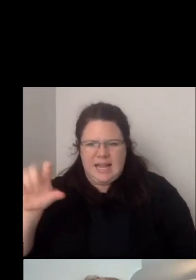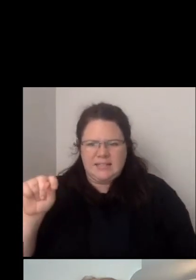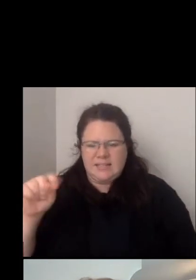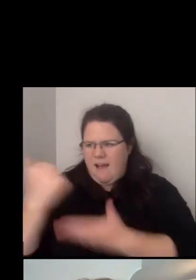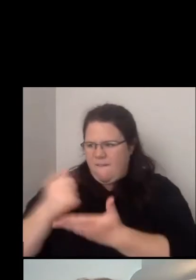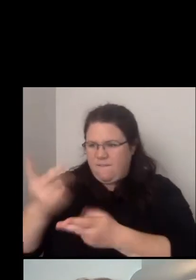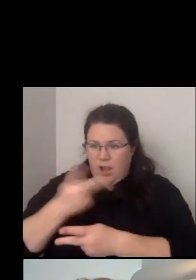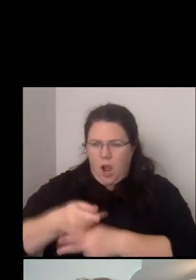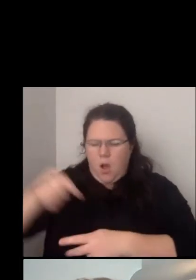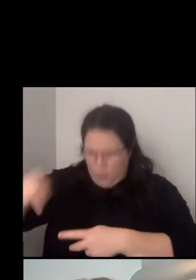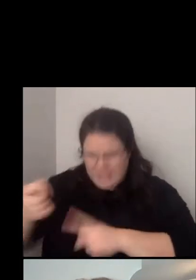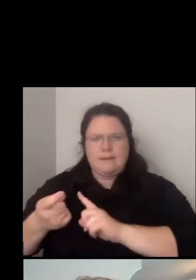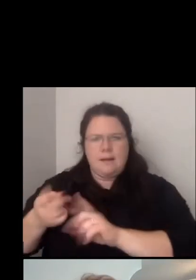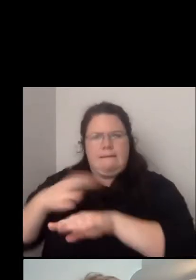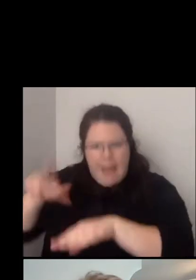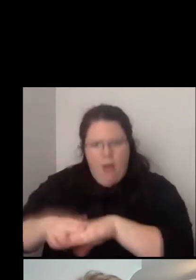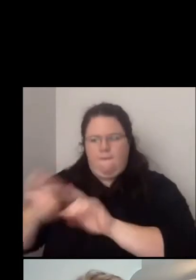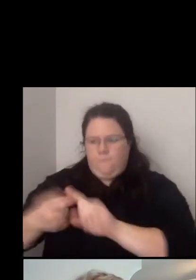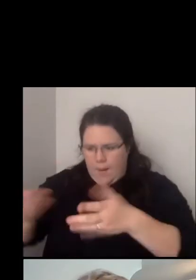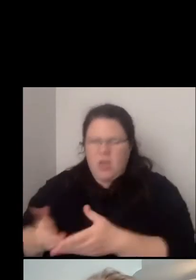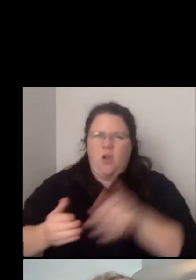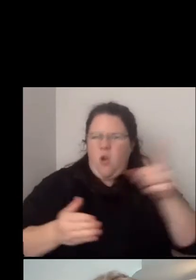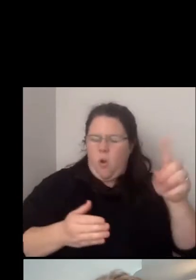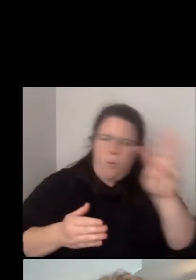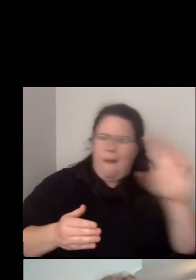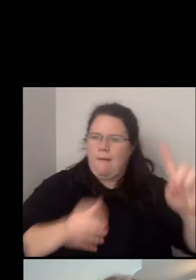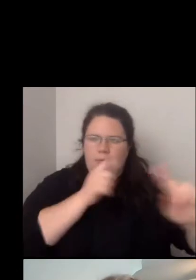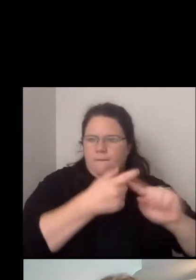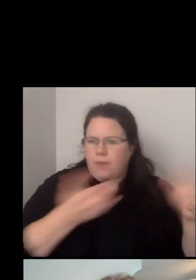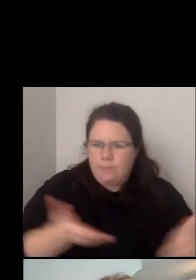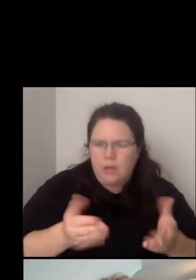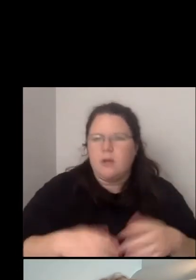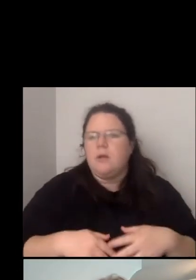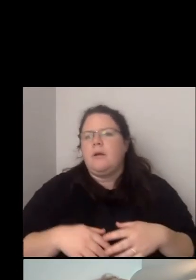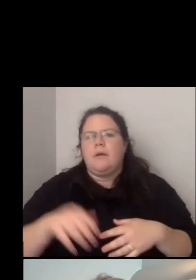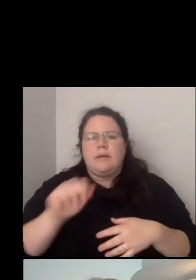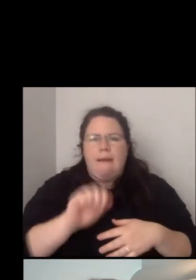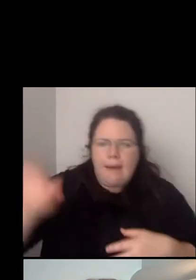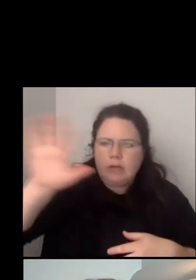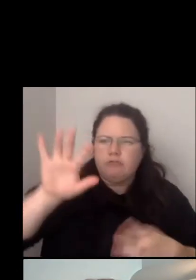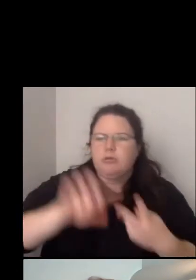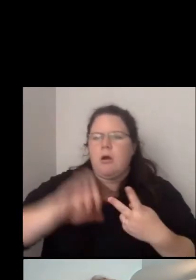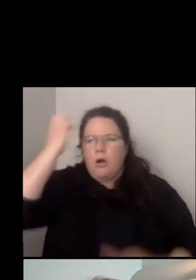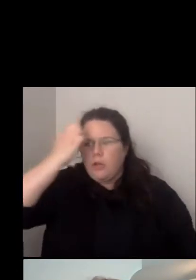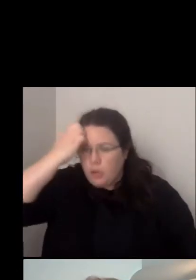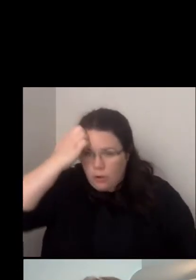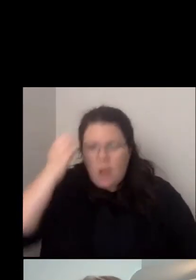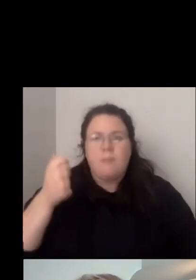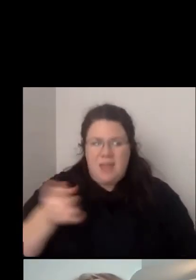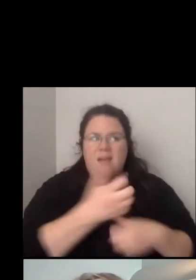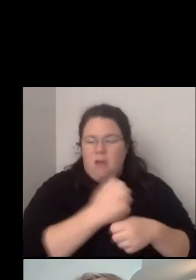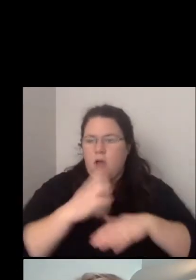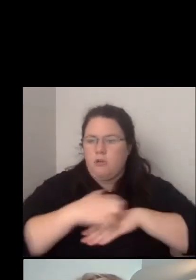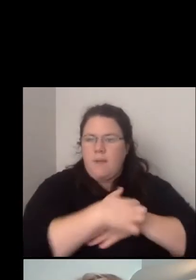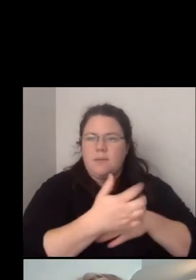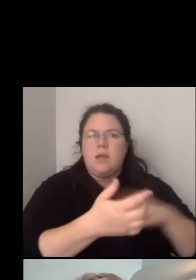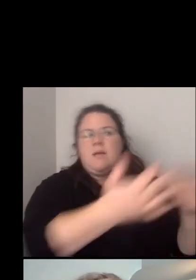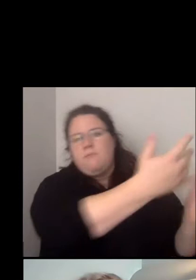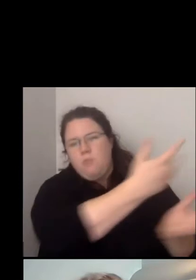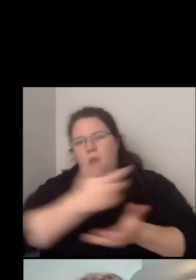And that's more of a topic that's of concern over in Europe and Asia, where they did domesticate grapes and had, you know, vibrant wine culture.